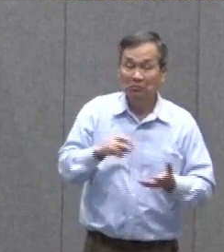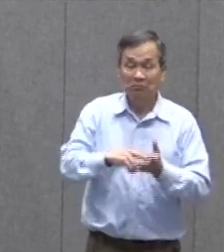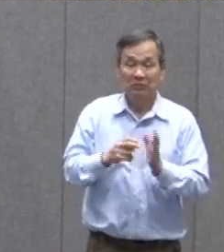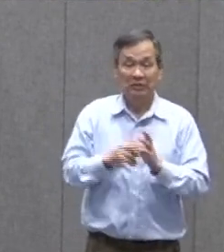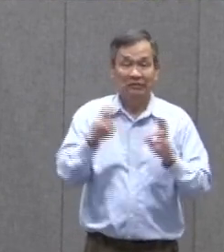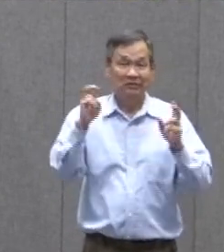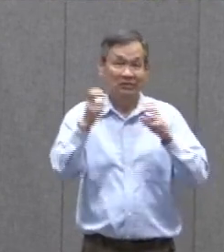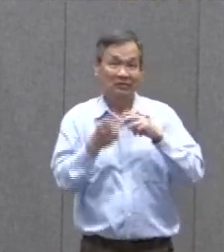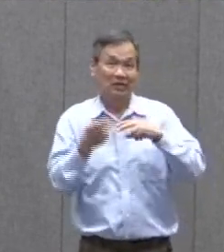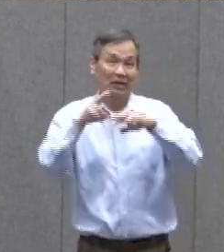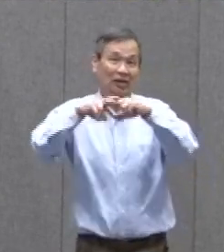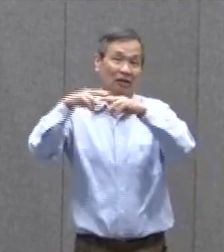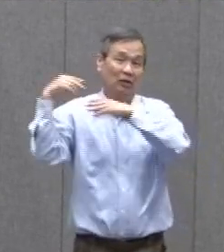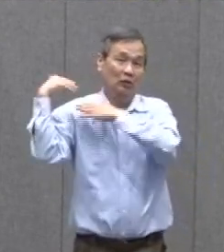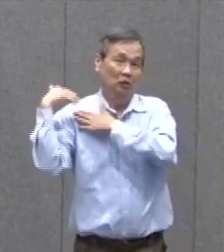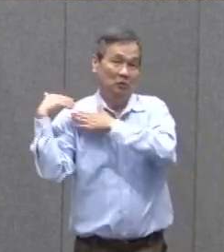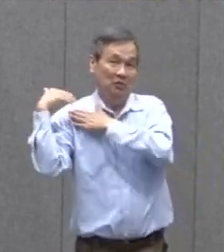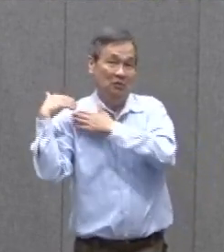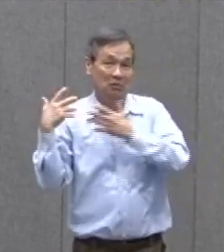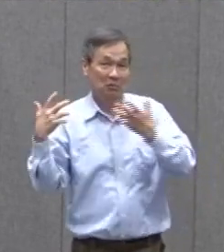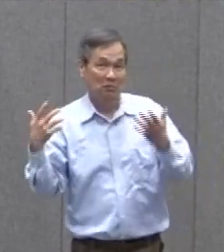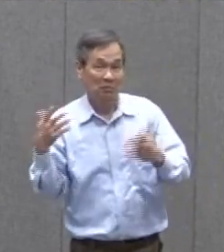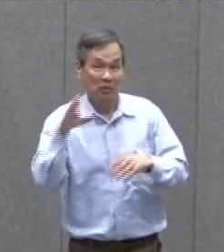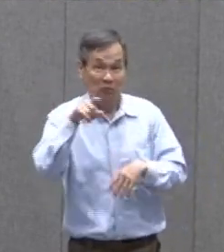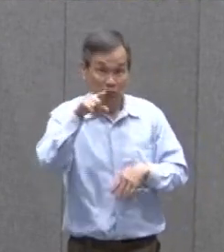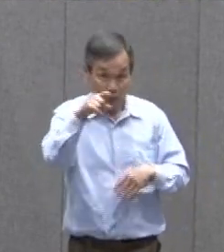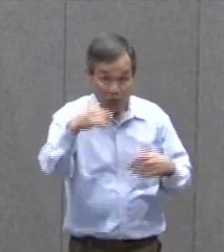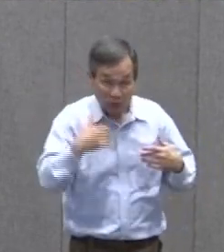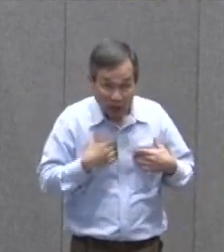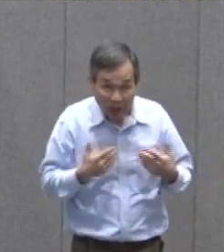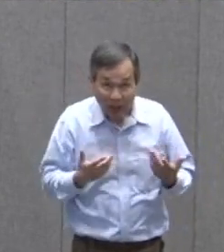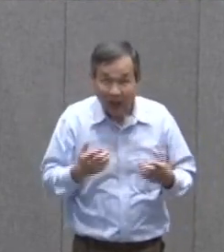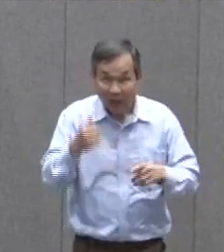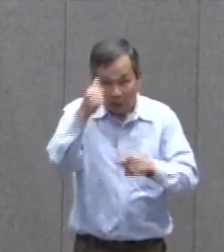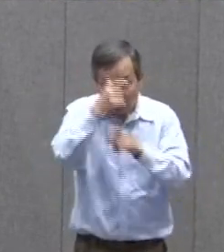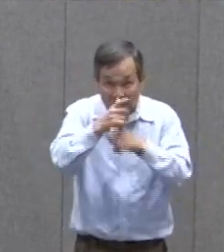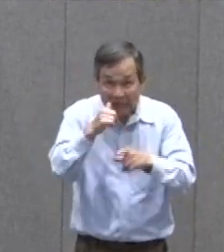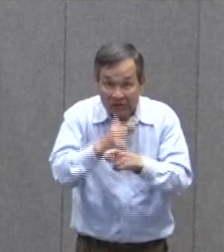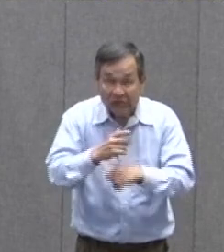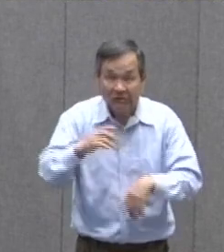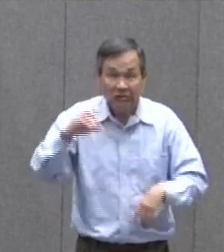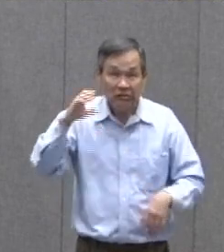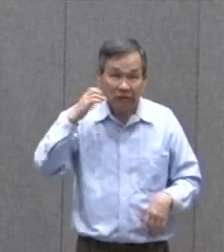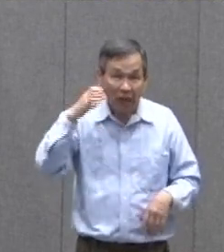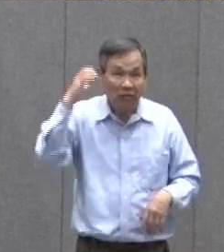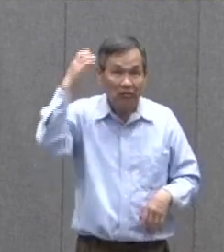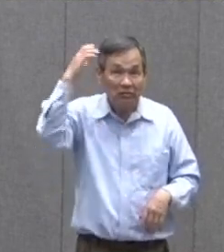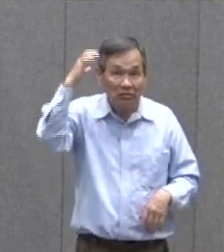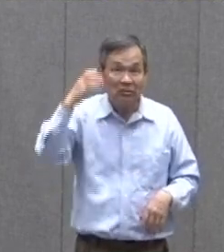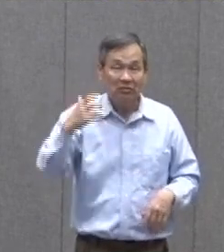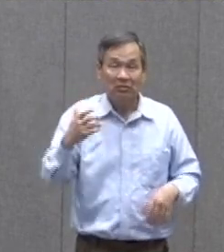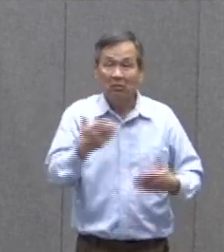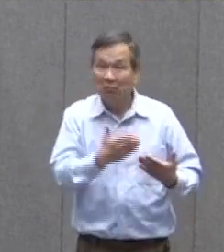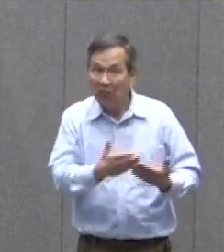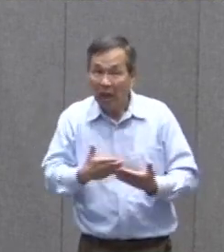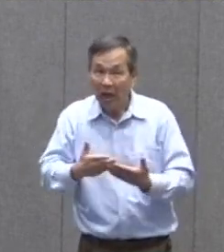and maybe you have some younger siblings, cousins, babies or toddlers in your house.